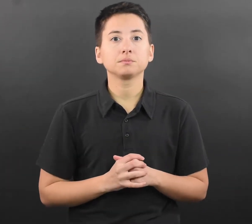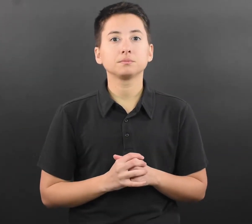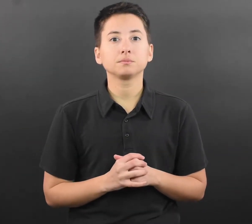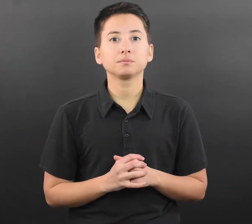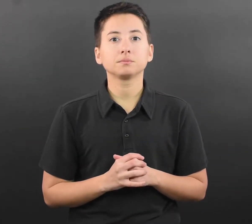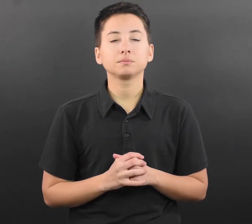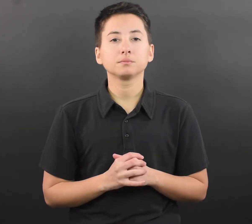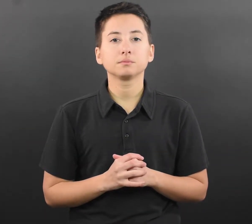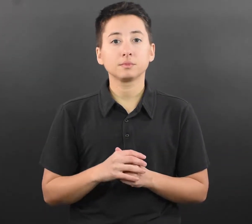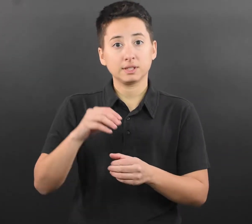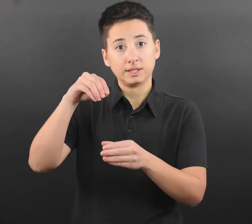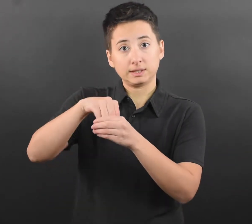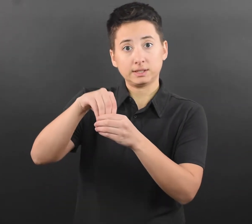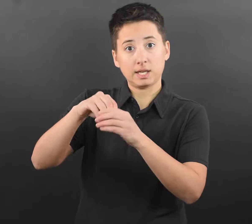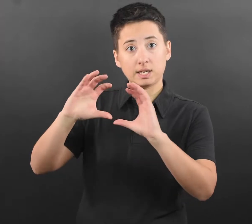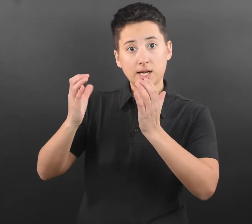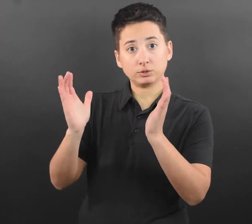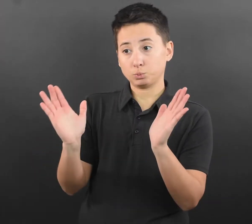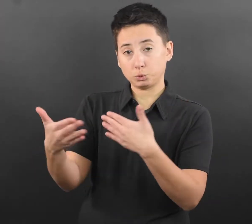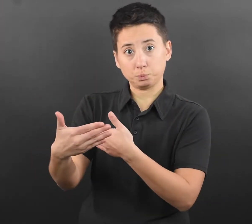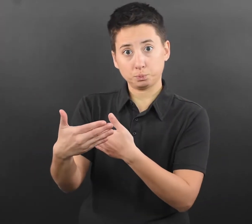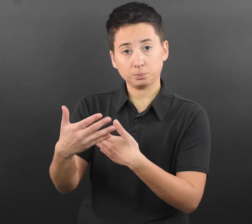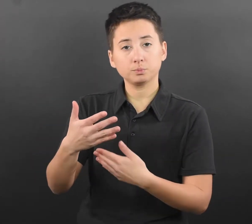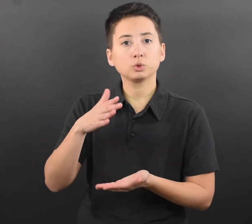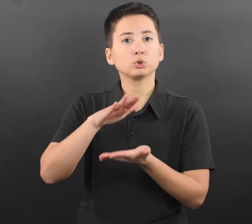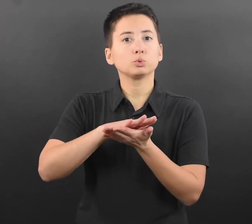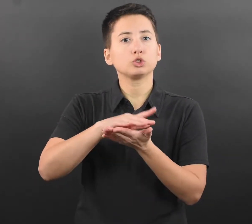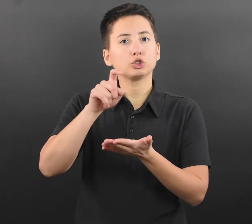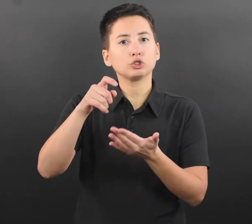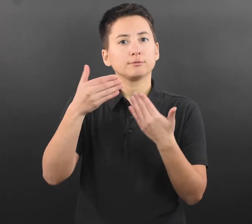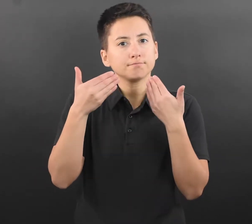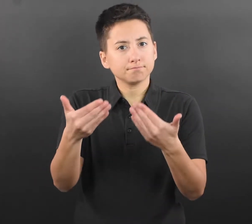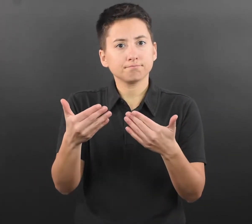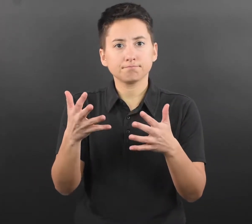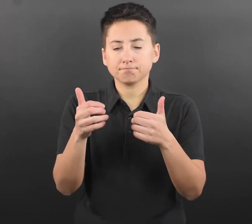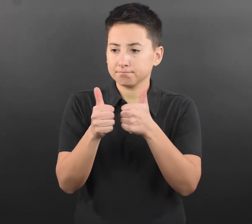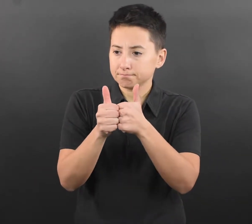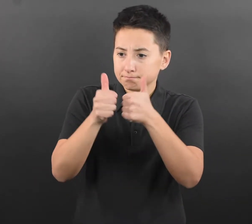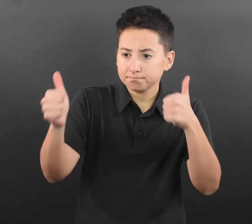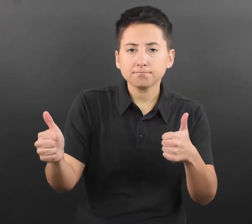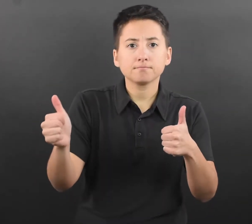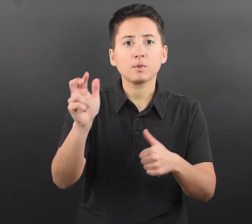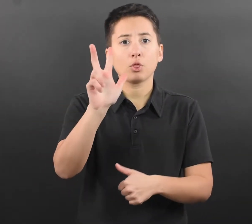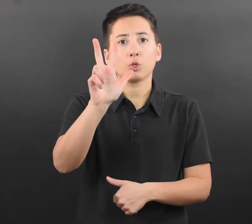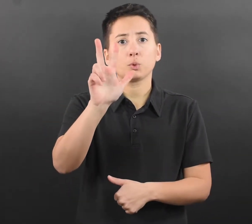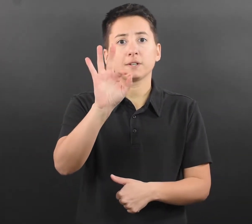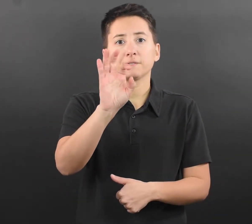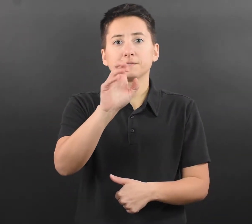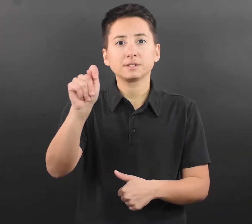3 feet of distance between students within classrooms whenever possible.